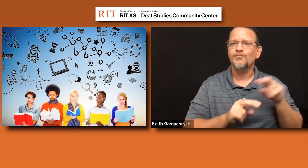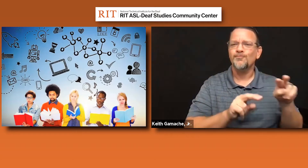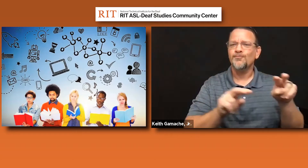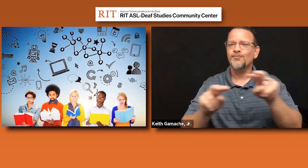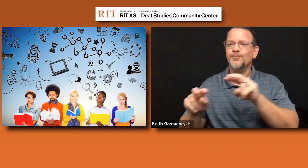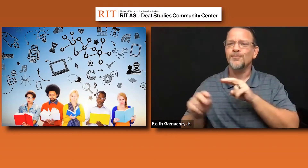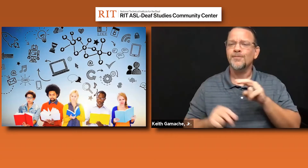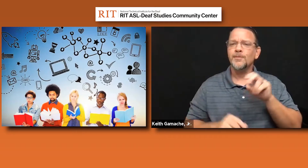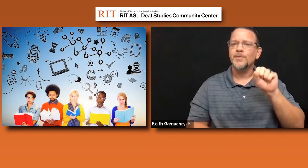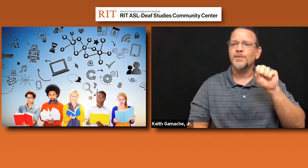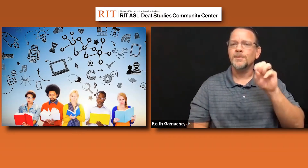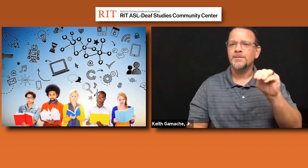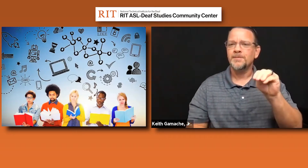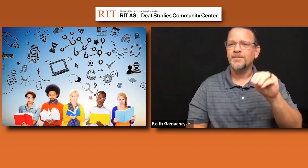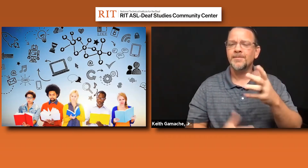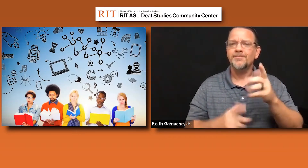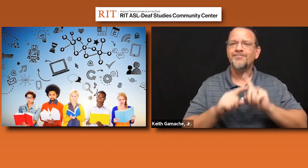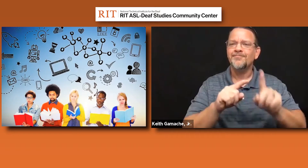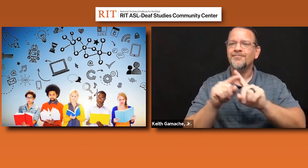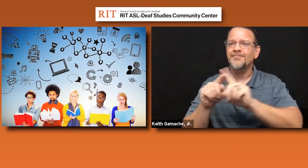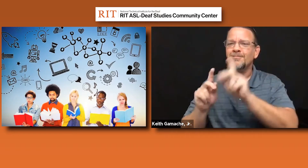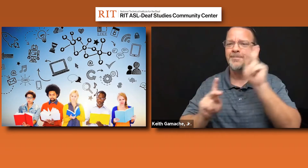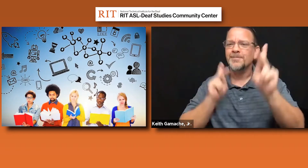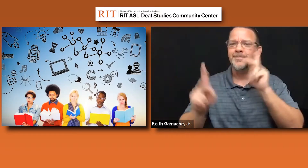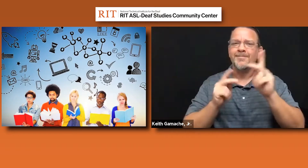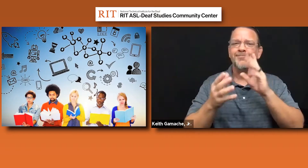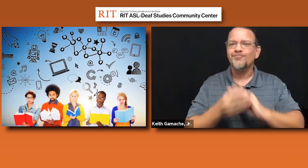As I consume social media posts and content,